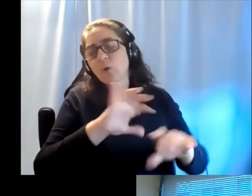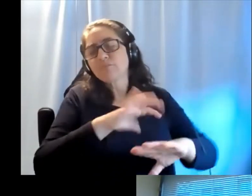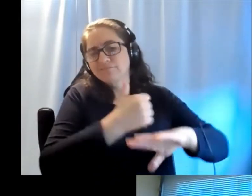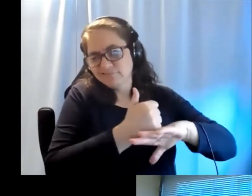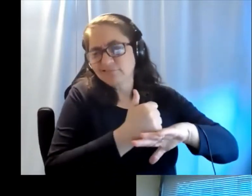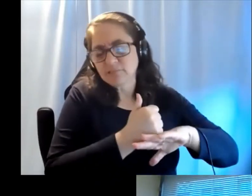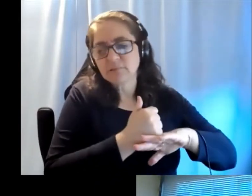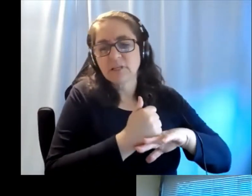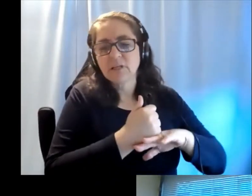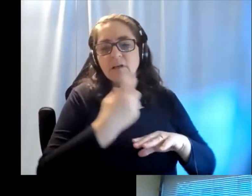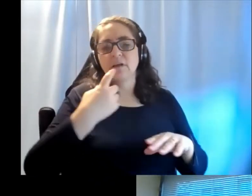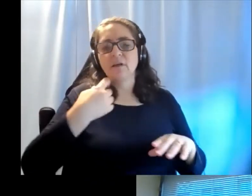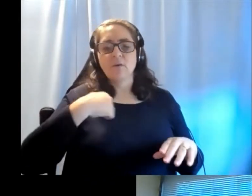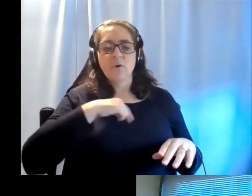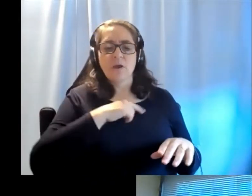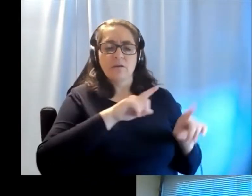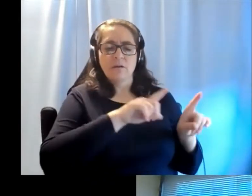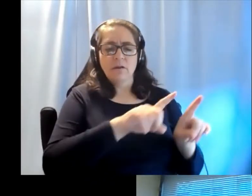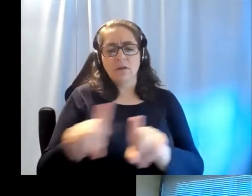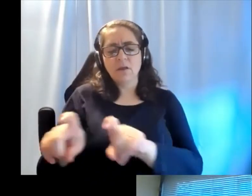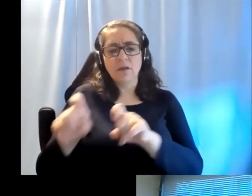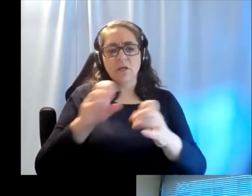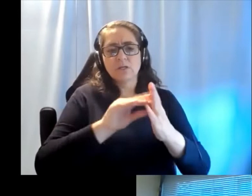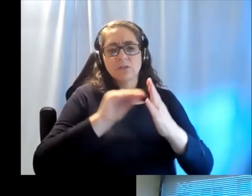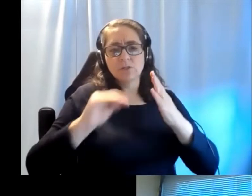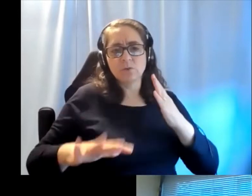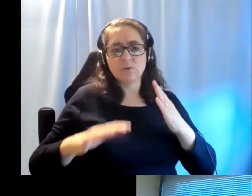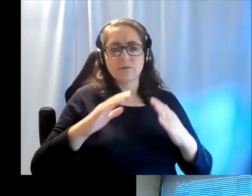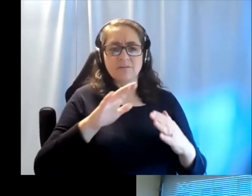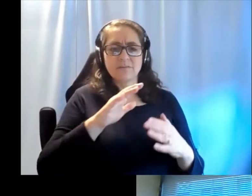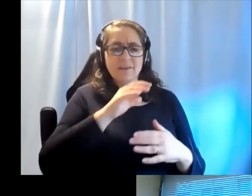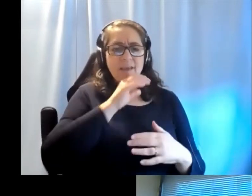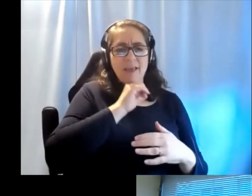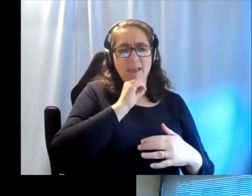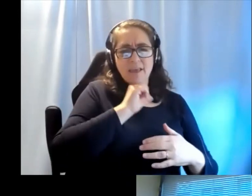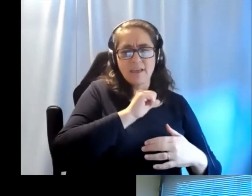we did a student survey, for students from about the age of 17.